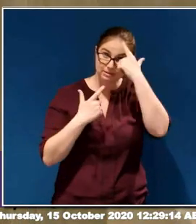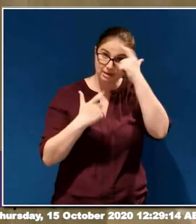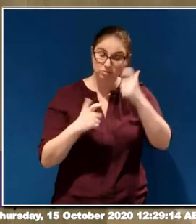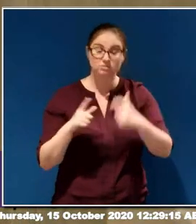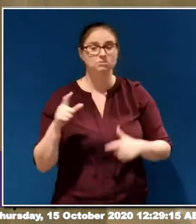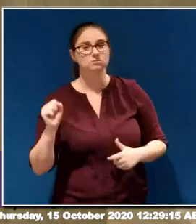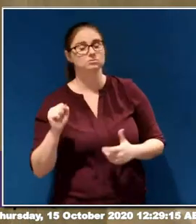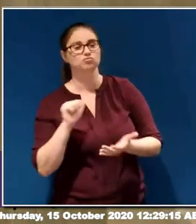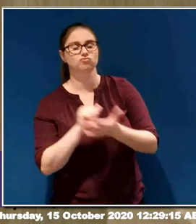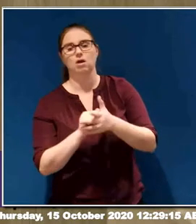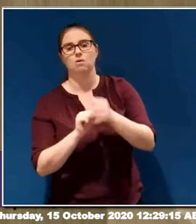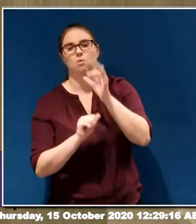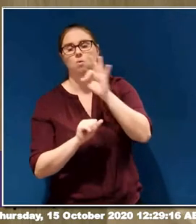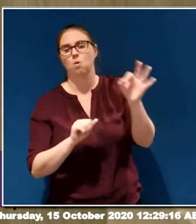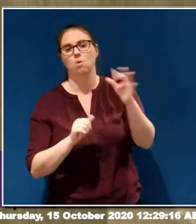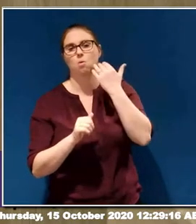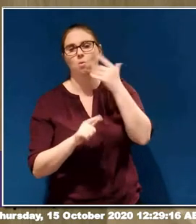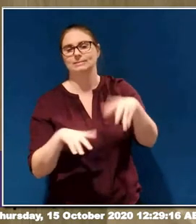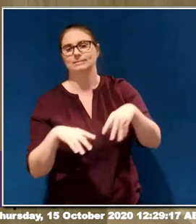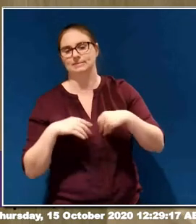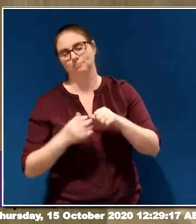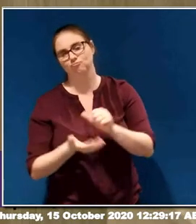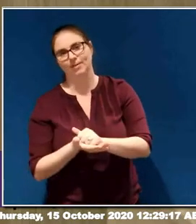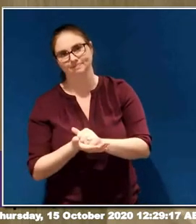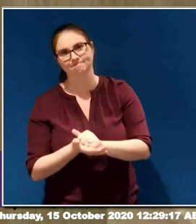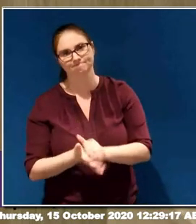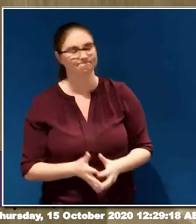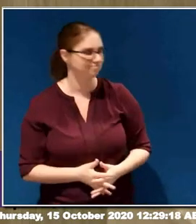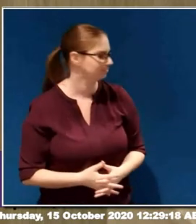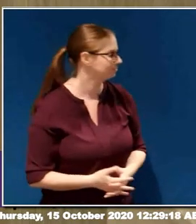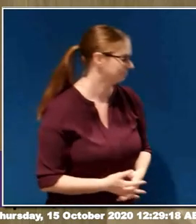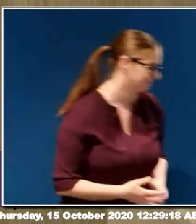And you yourself have experienced circumstances where,